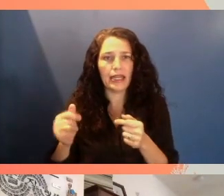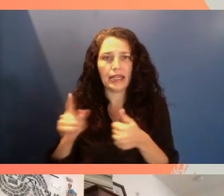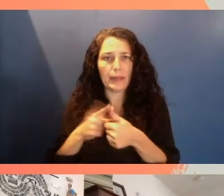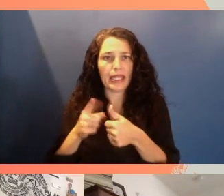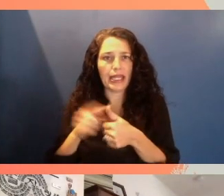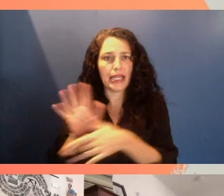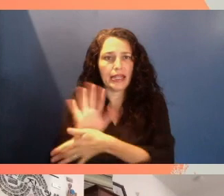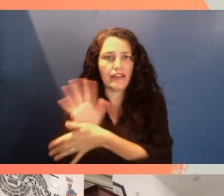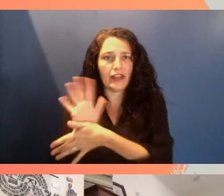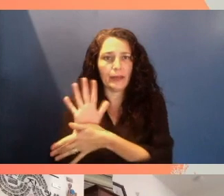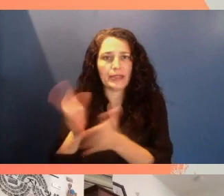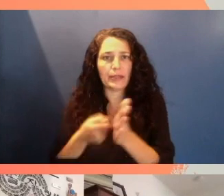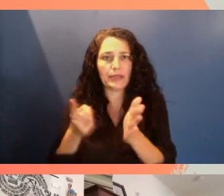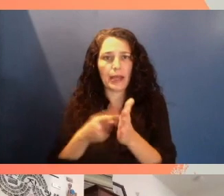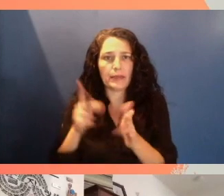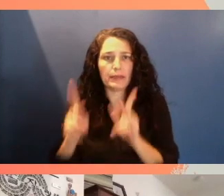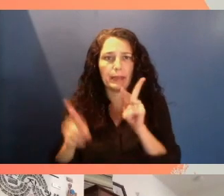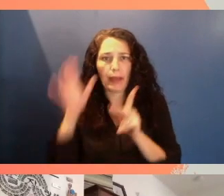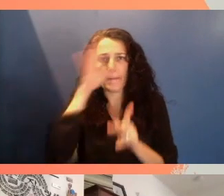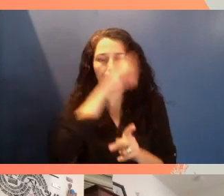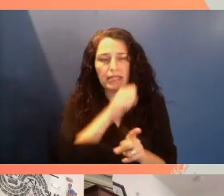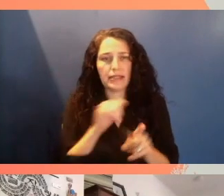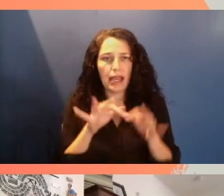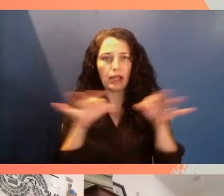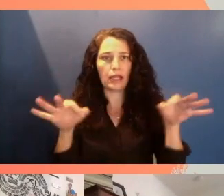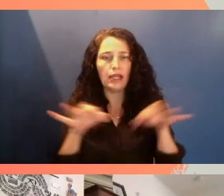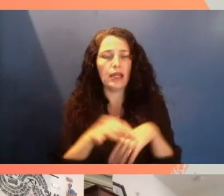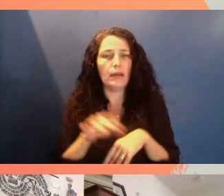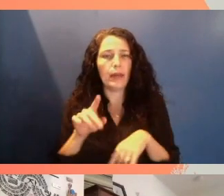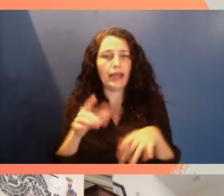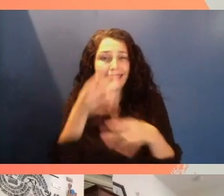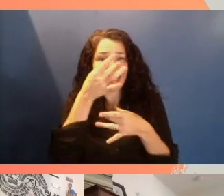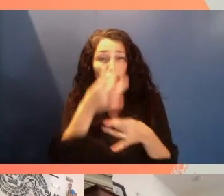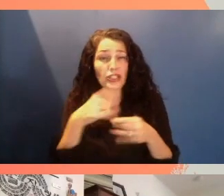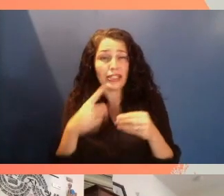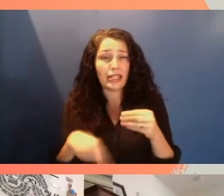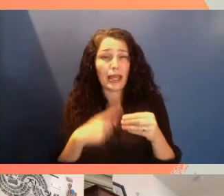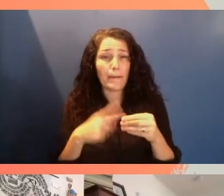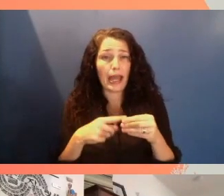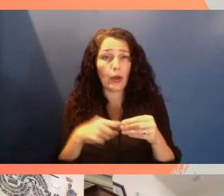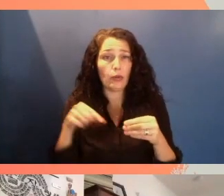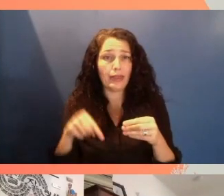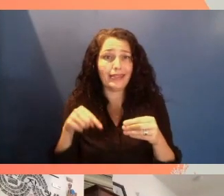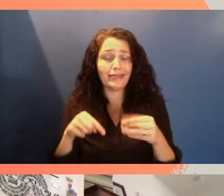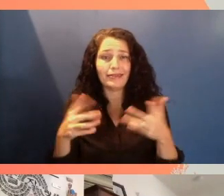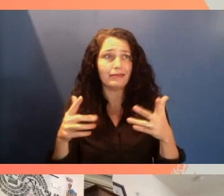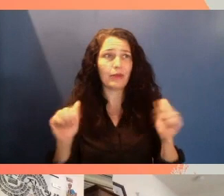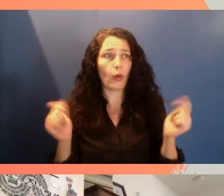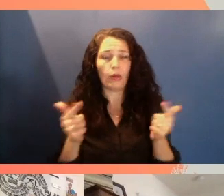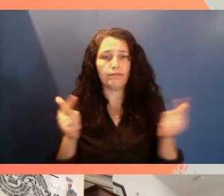but, I think what's interesting about this whole panel here is we all have women protagonists